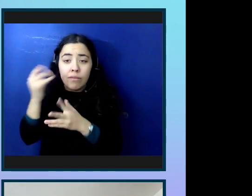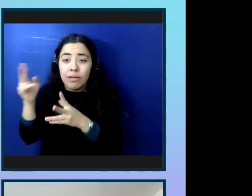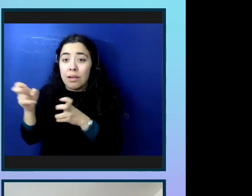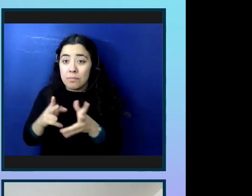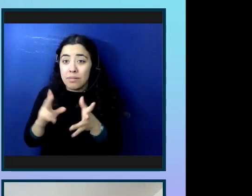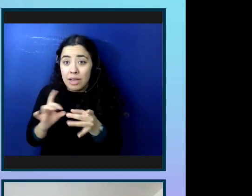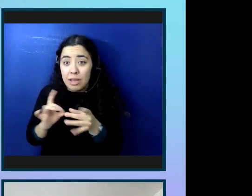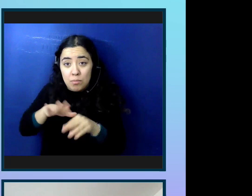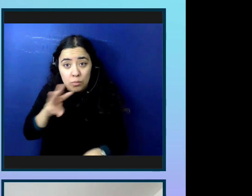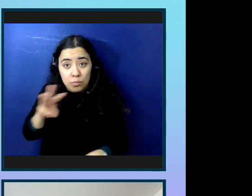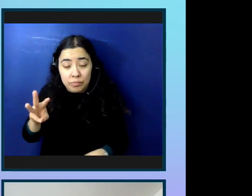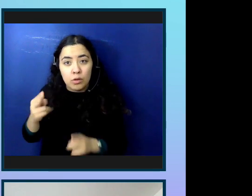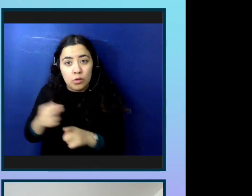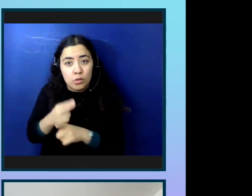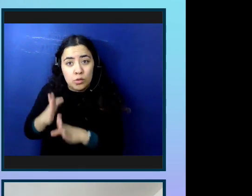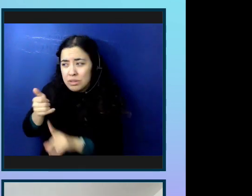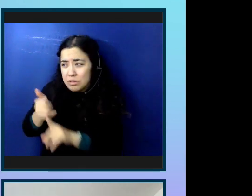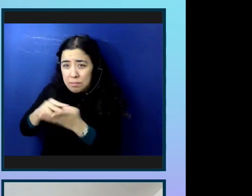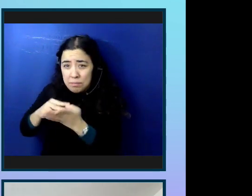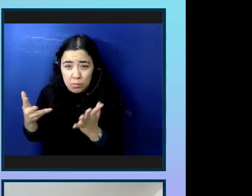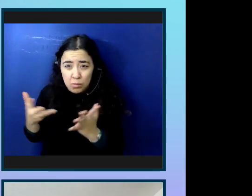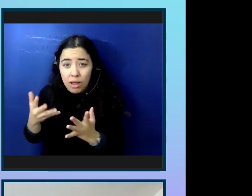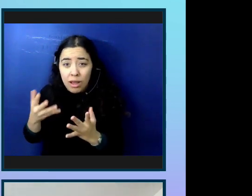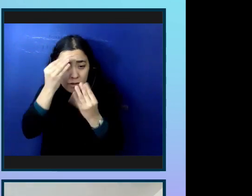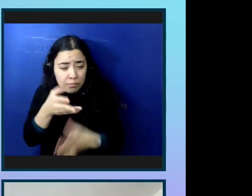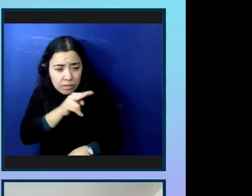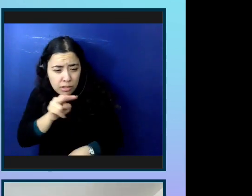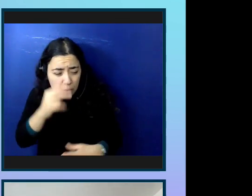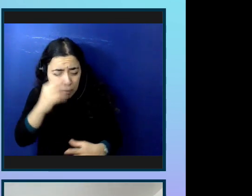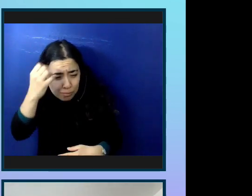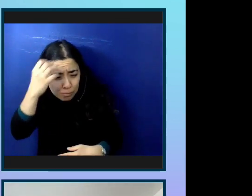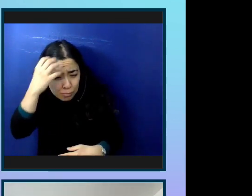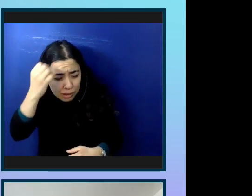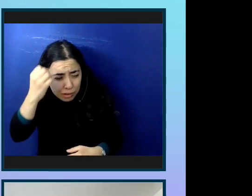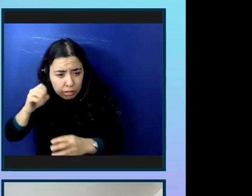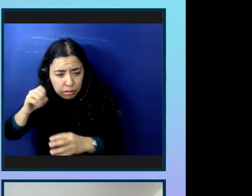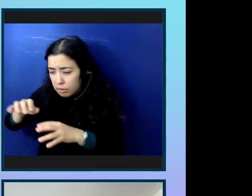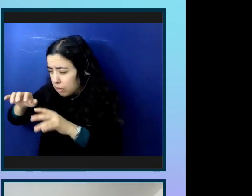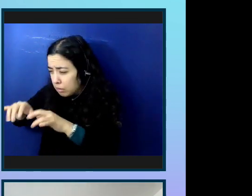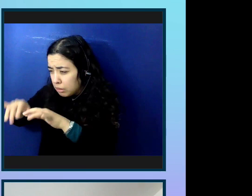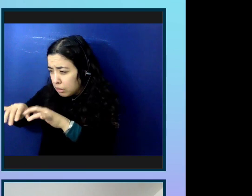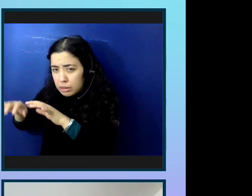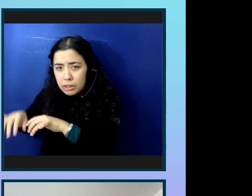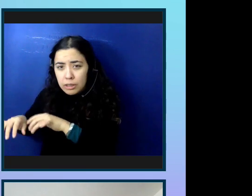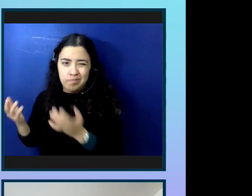They have to memorize information and move it from one place to another. Now this experience isn't great,